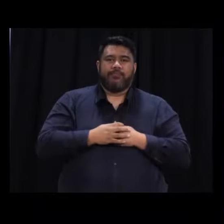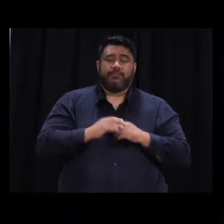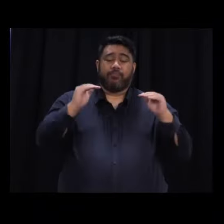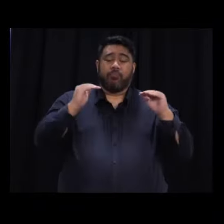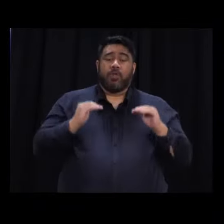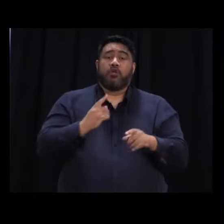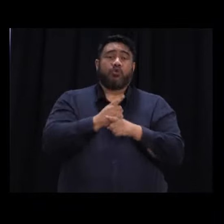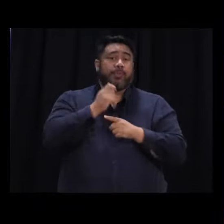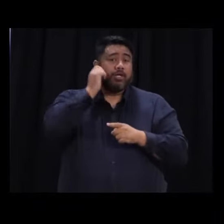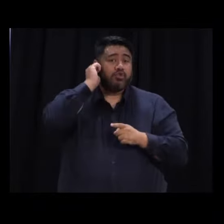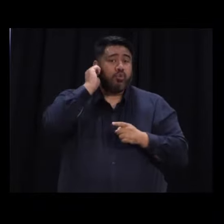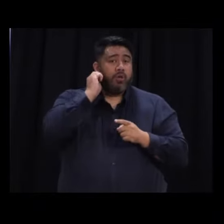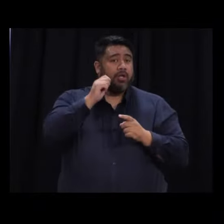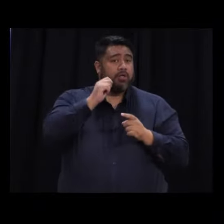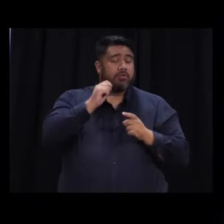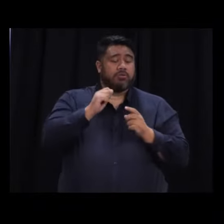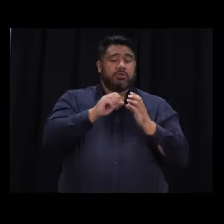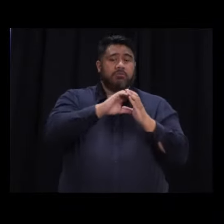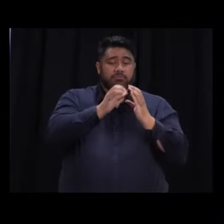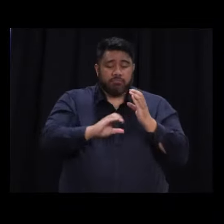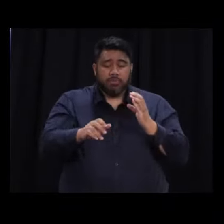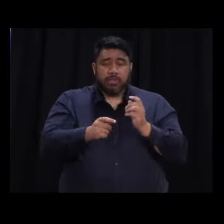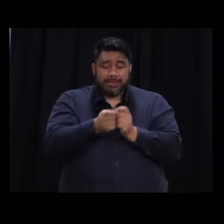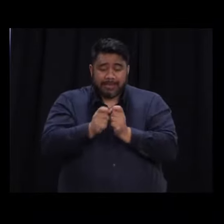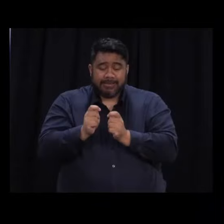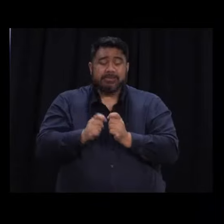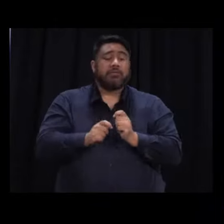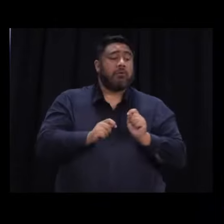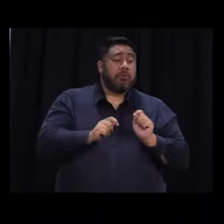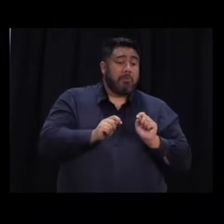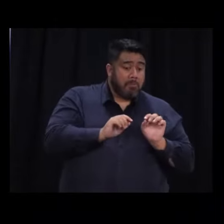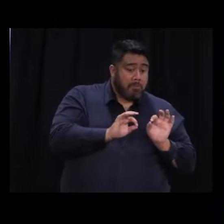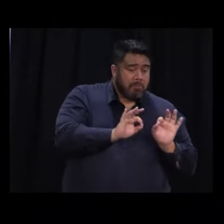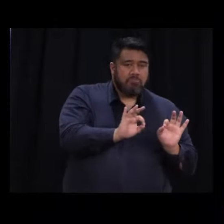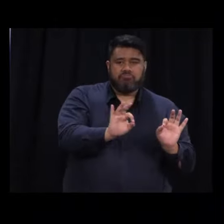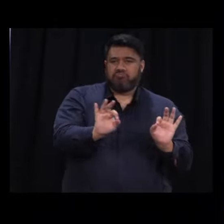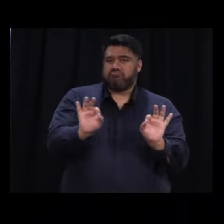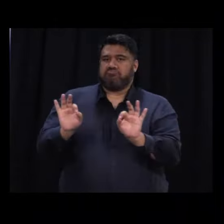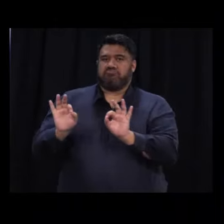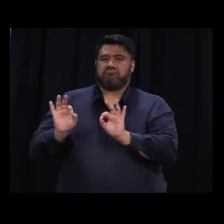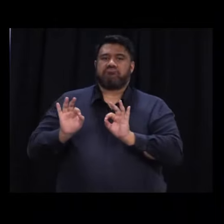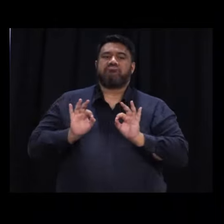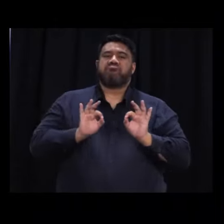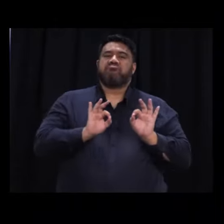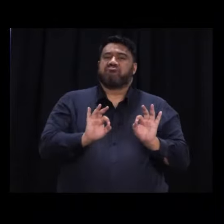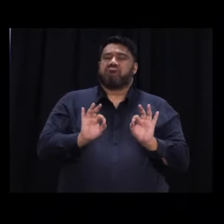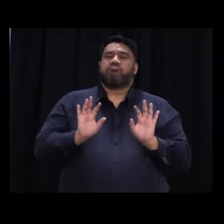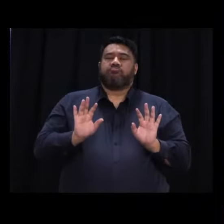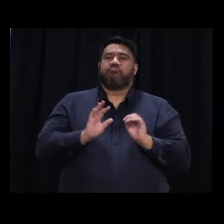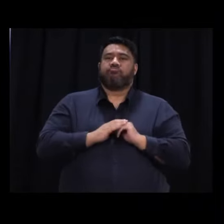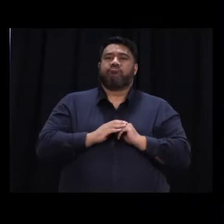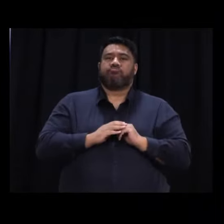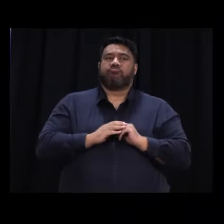also use the ministry 0800 855 066 number to find that out O wastewater testing, there are